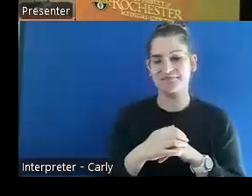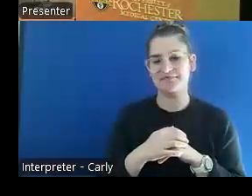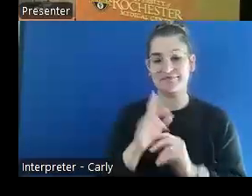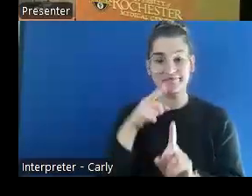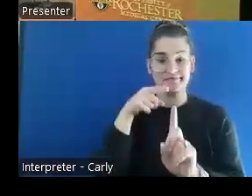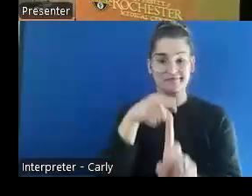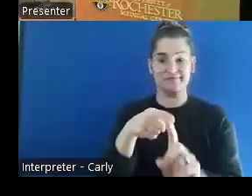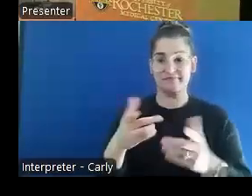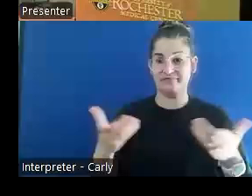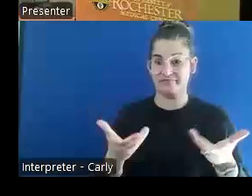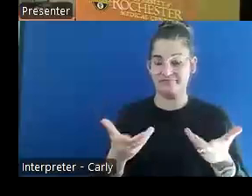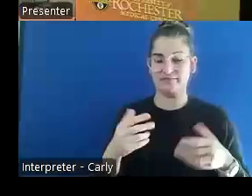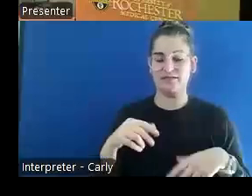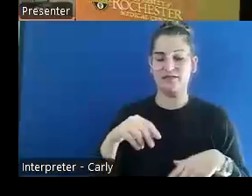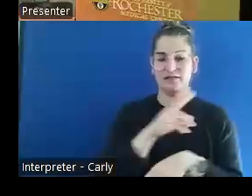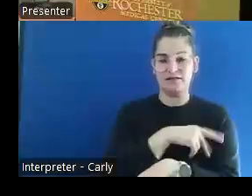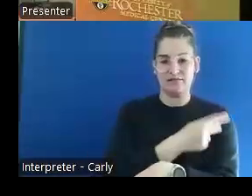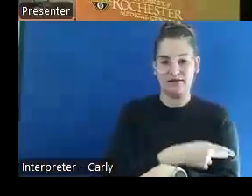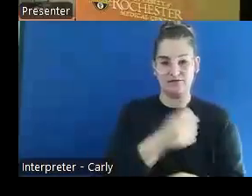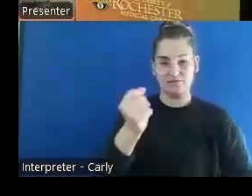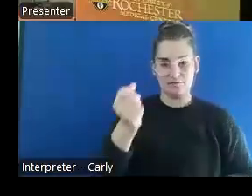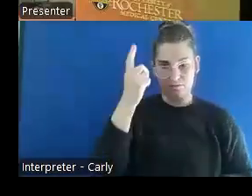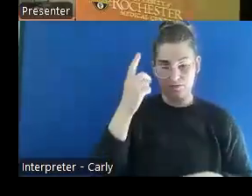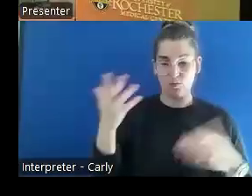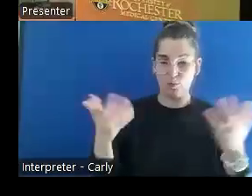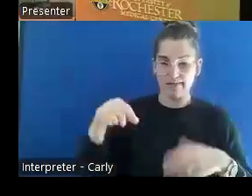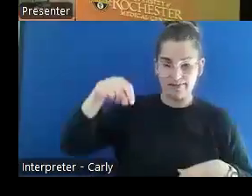really to get the patients understanding on what they need when they're discharged from